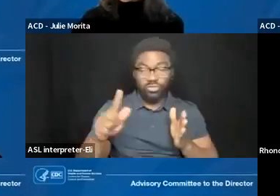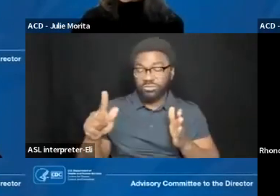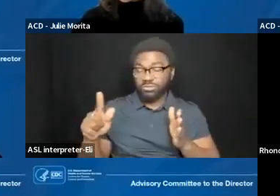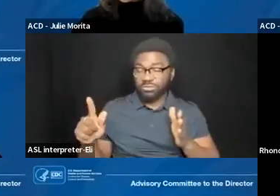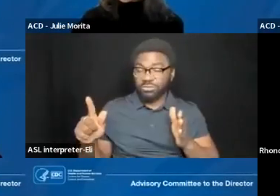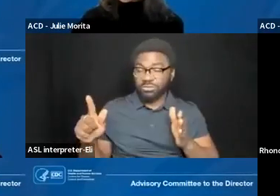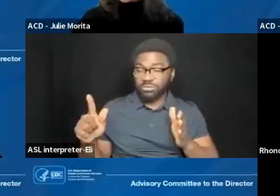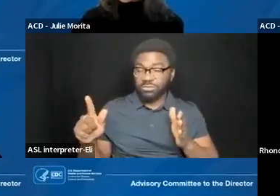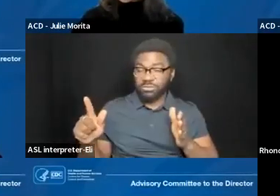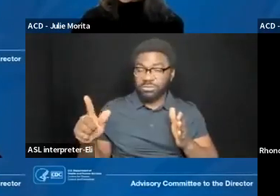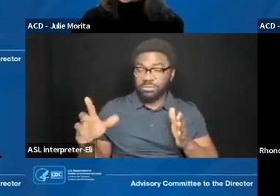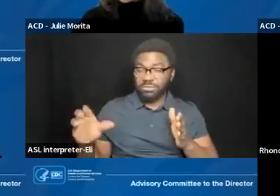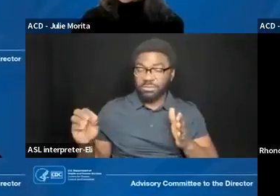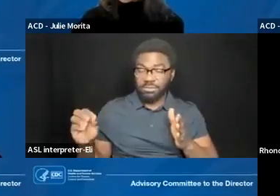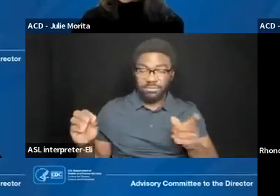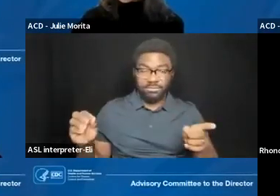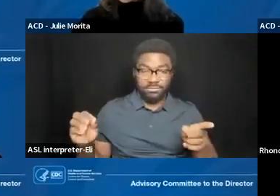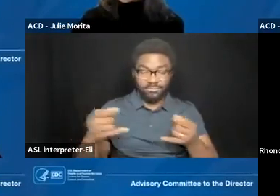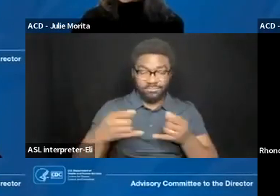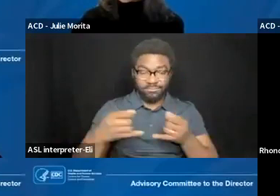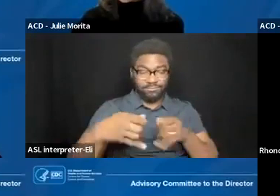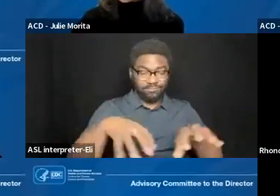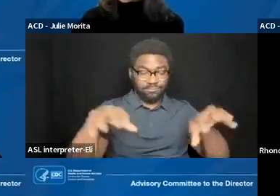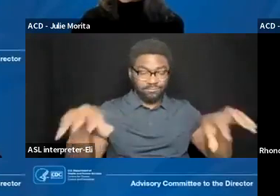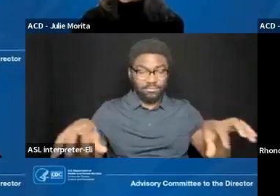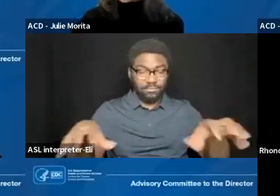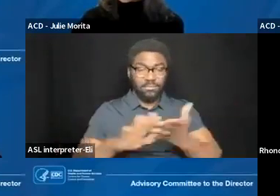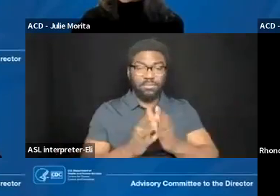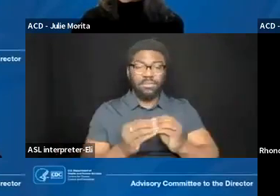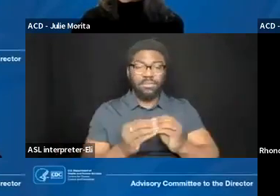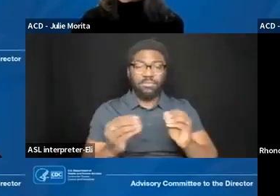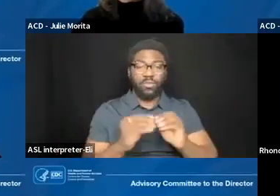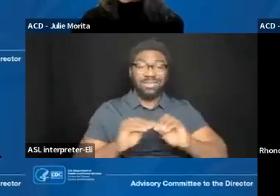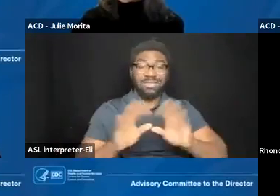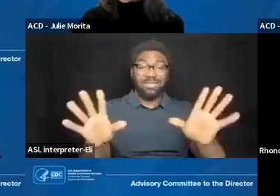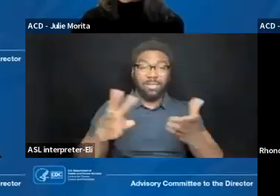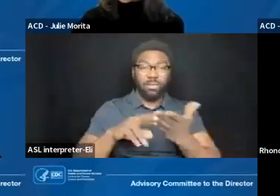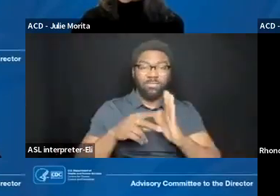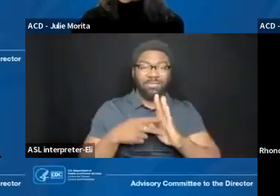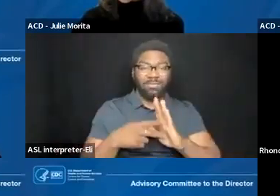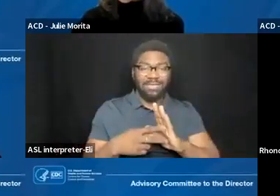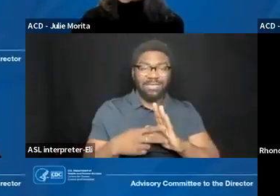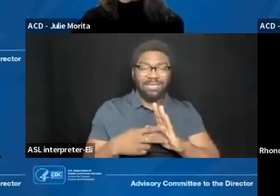And that would be that we would discourage the use